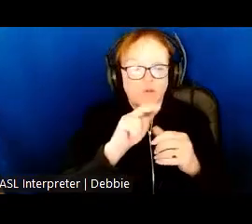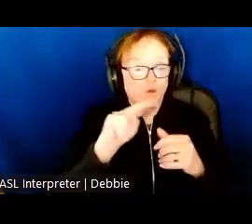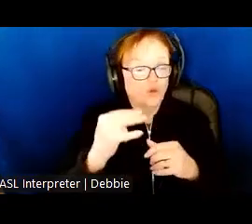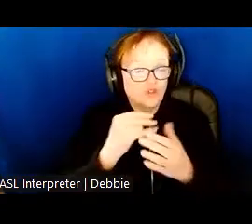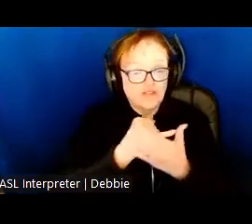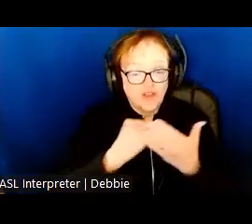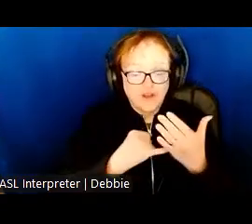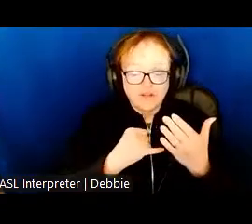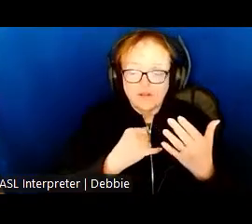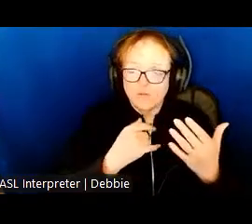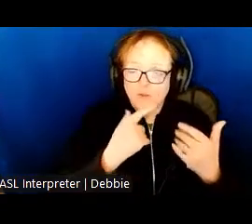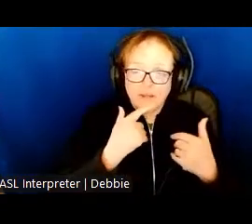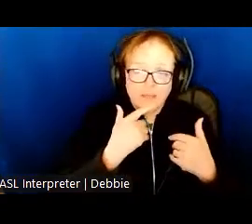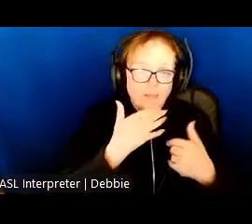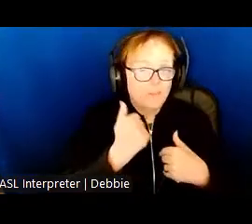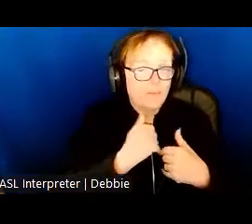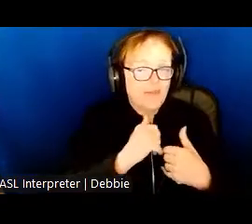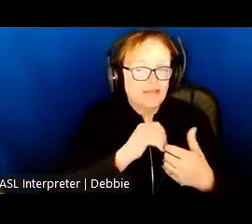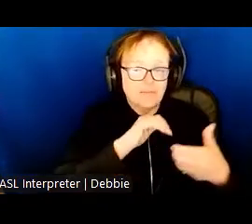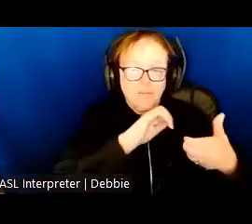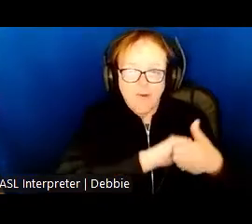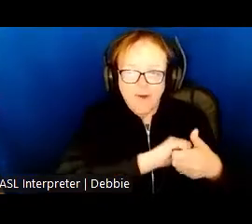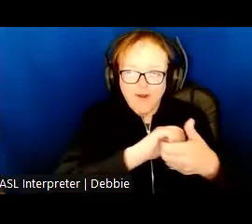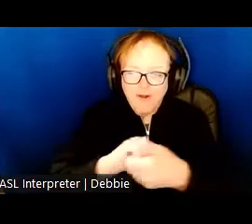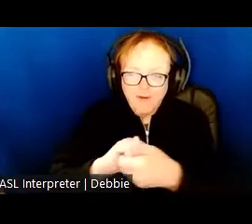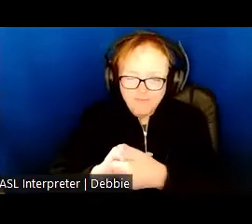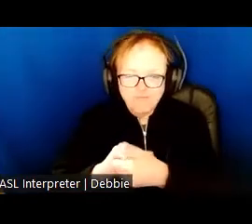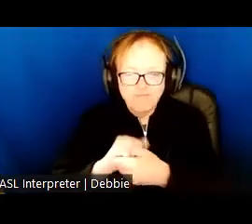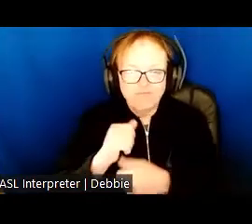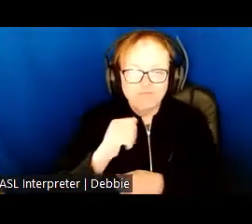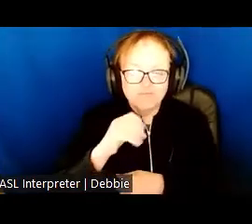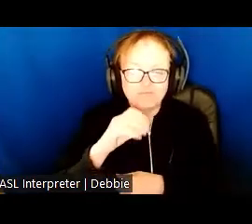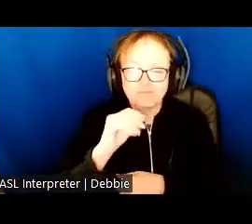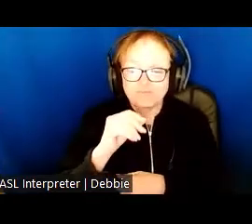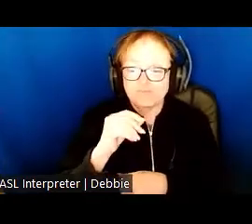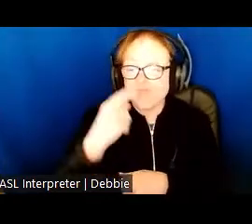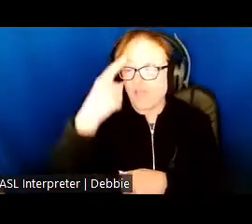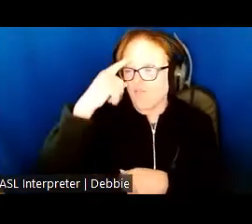in this work. And on behalf of the entire Council, I’d like to welcome all of you